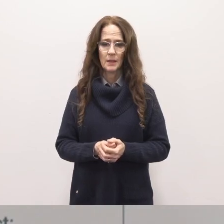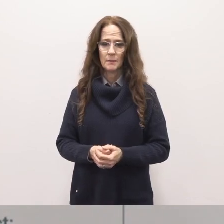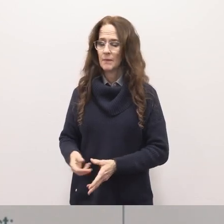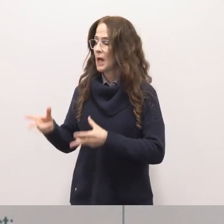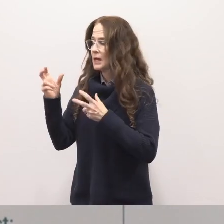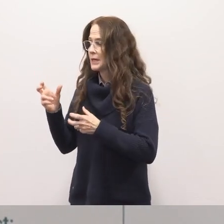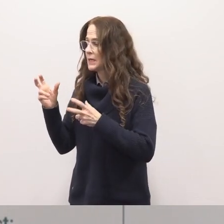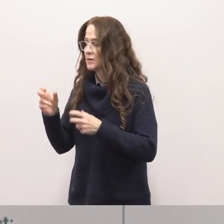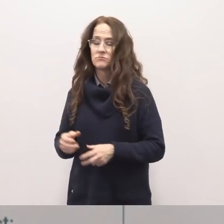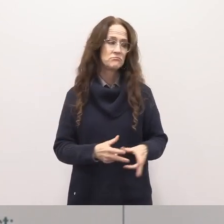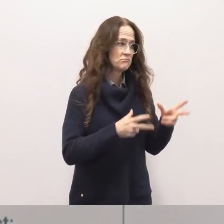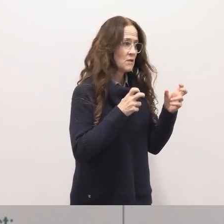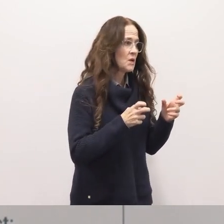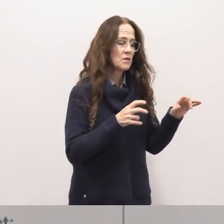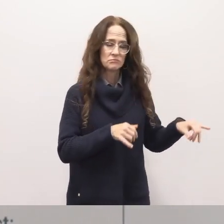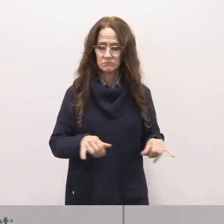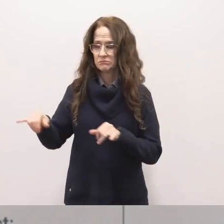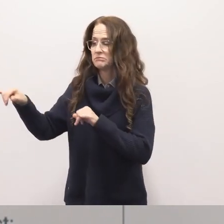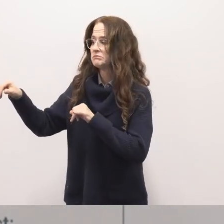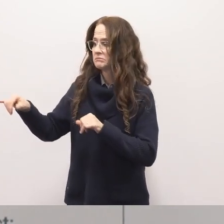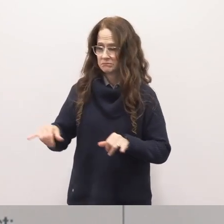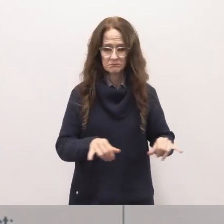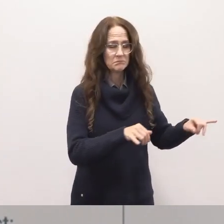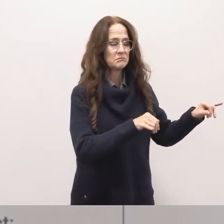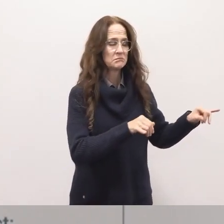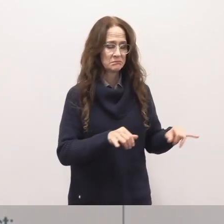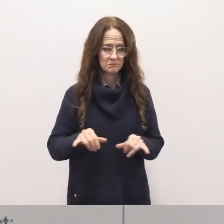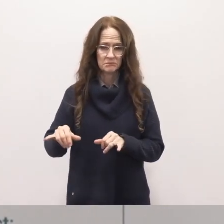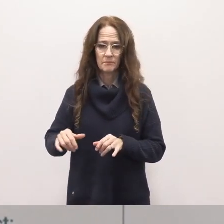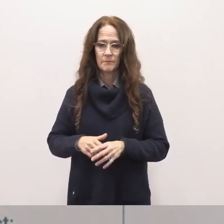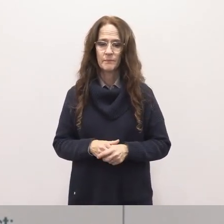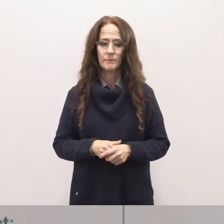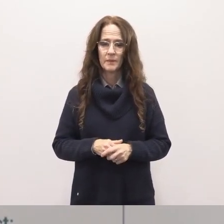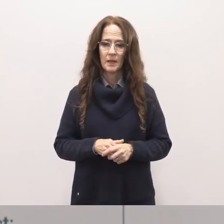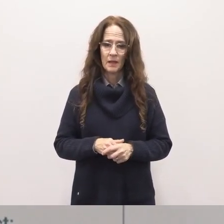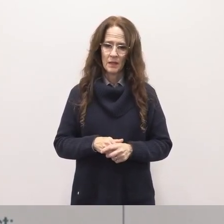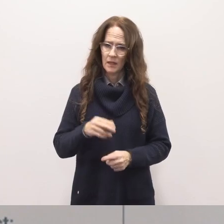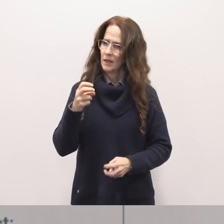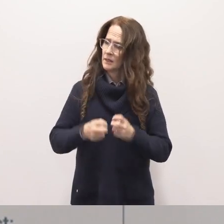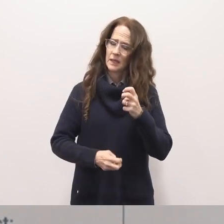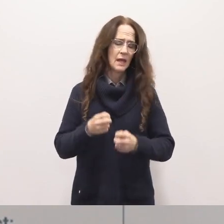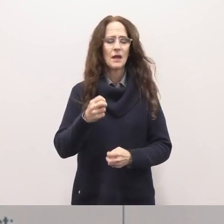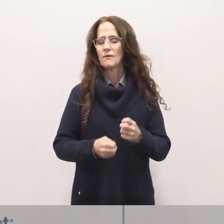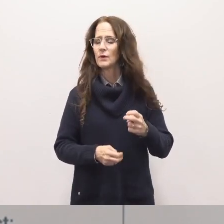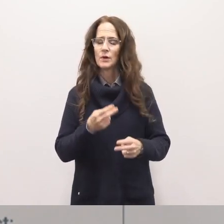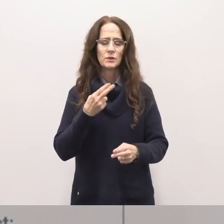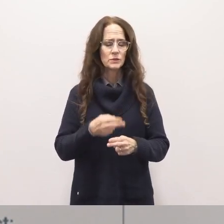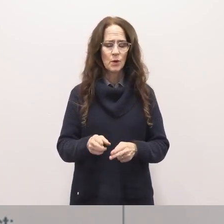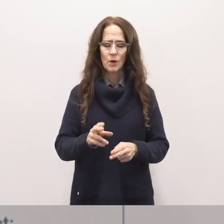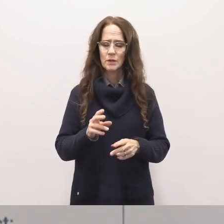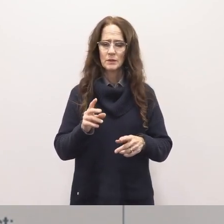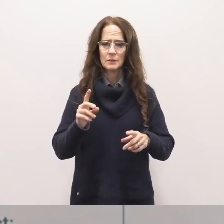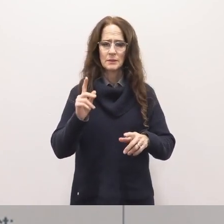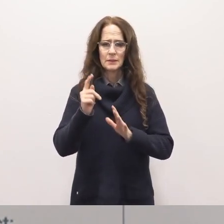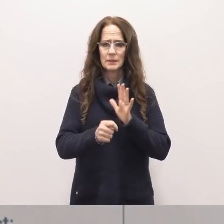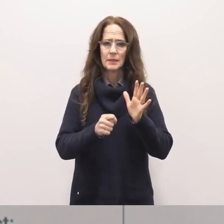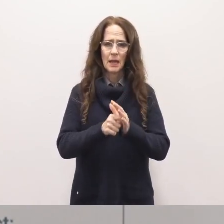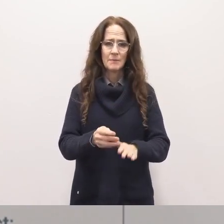So it has been a horrible short period of time. It's getting better, I hope.